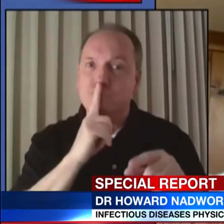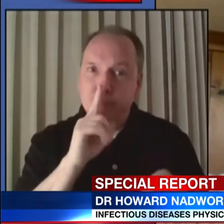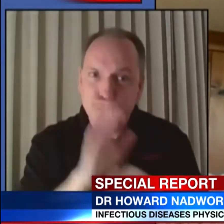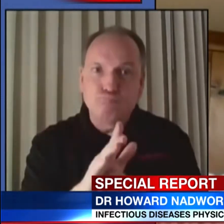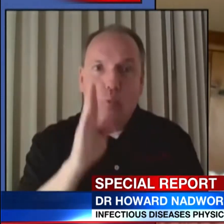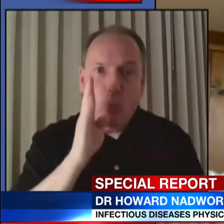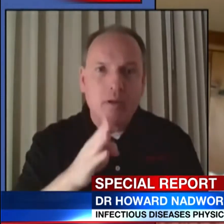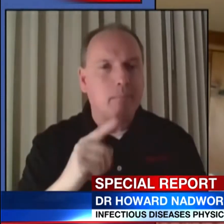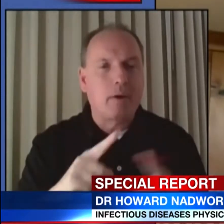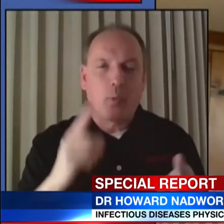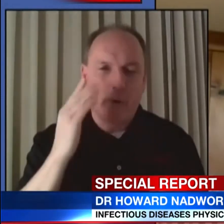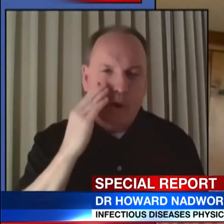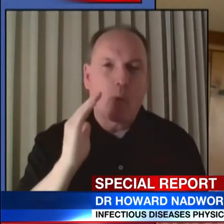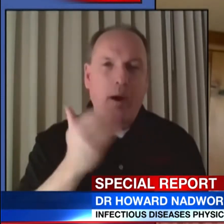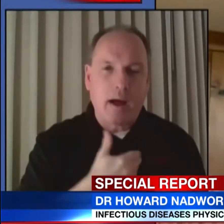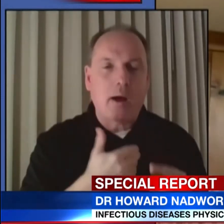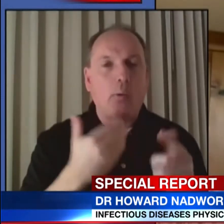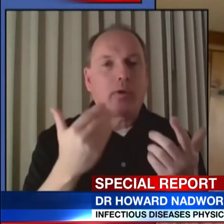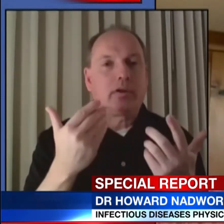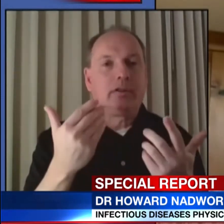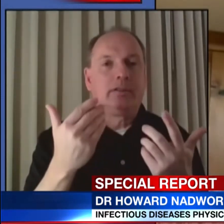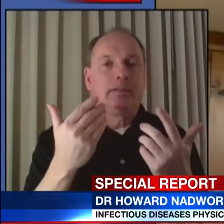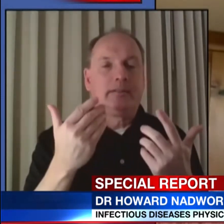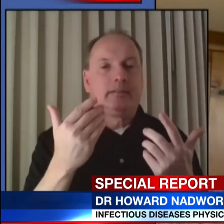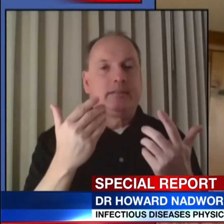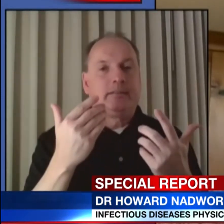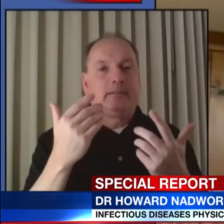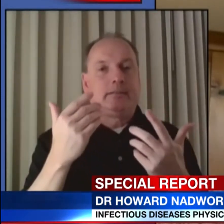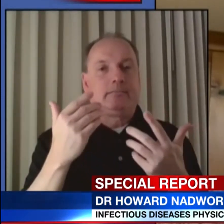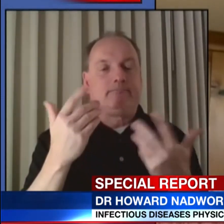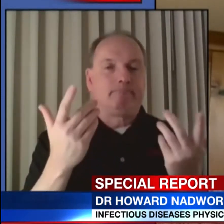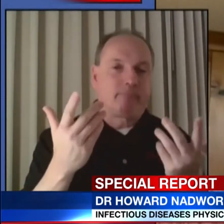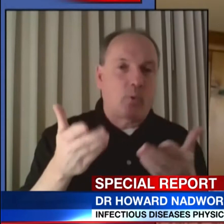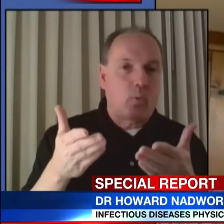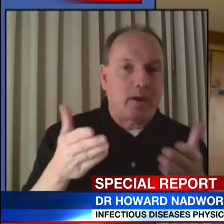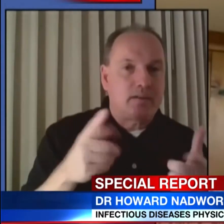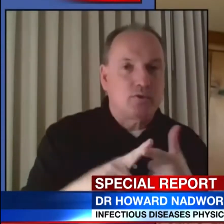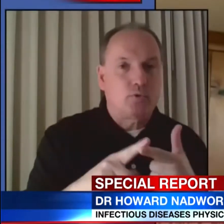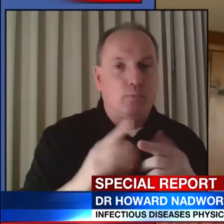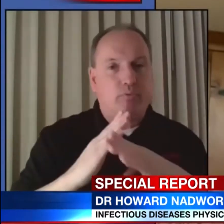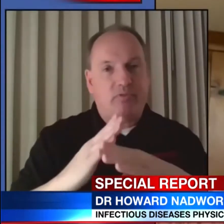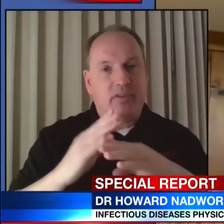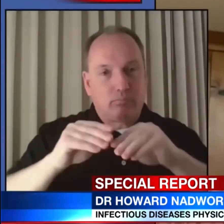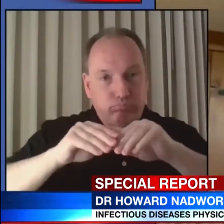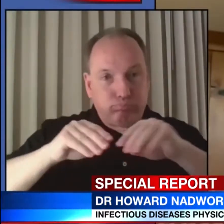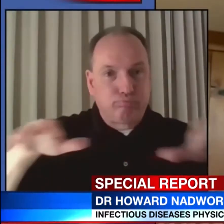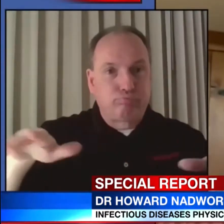WE DON'T HAVE THE RIGHT LOOKINGGLASS TO KNOW IF IT WILL HAPPEN FOR SURE. WE DO KNOW THAT THE MEASURES